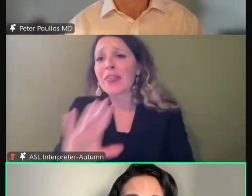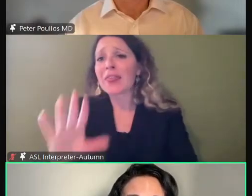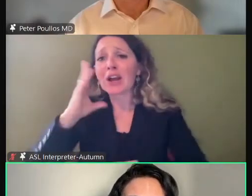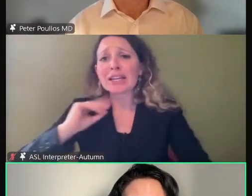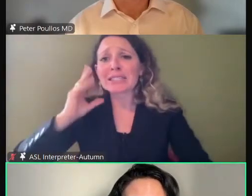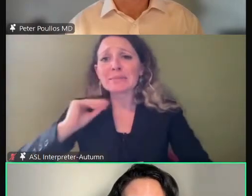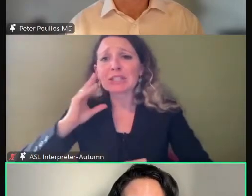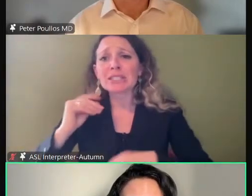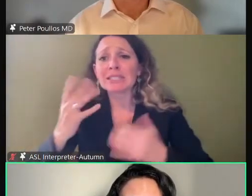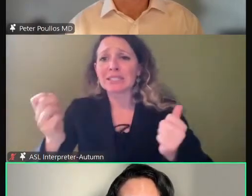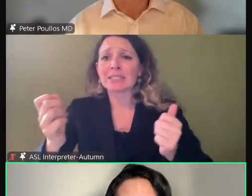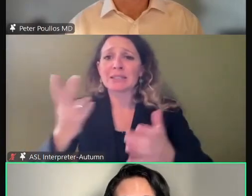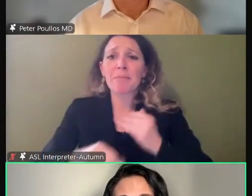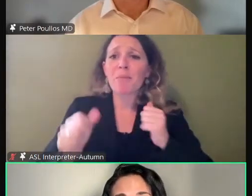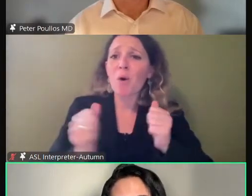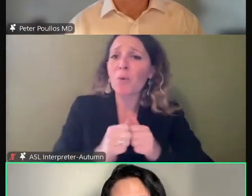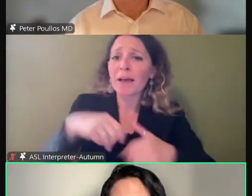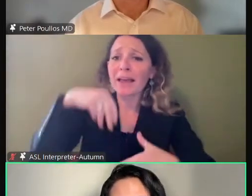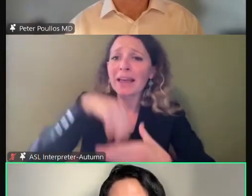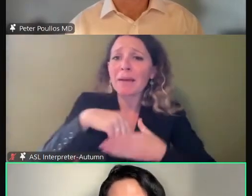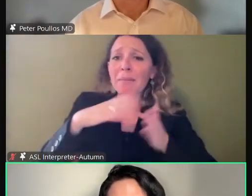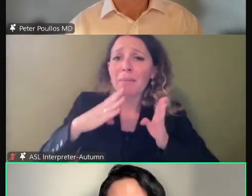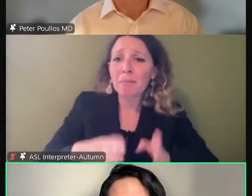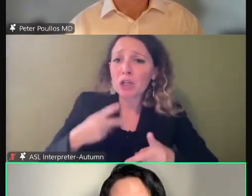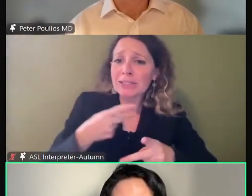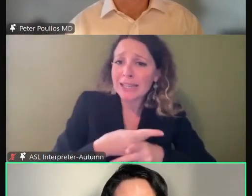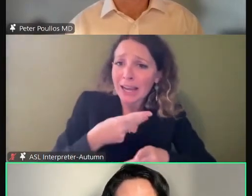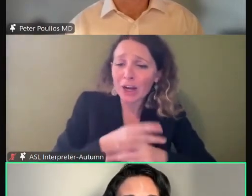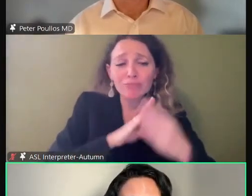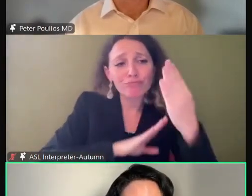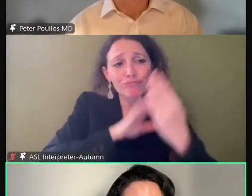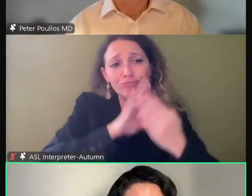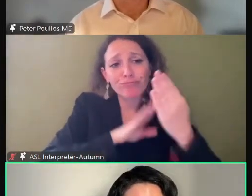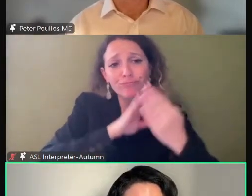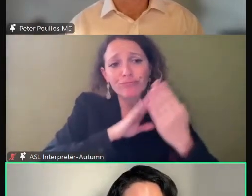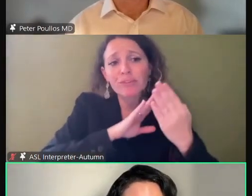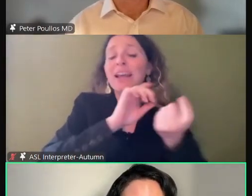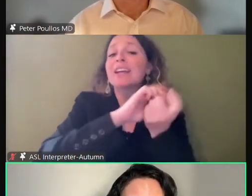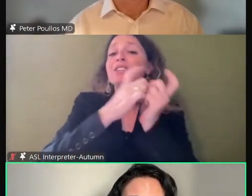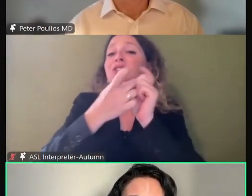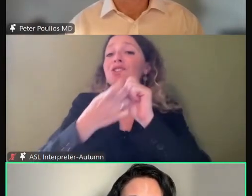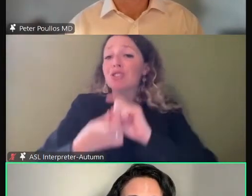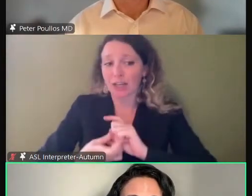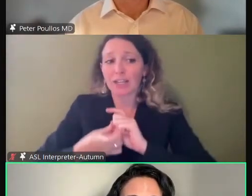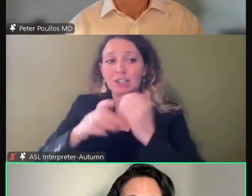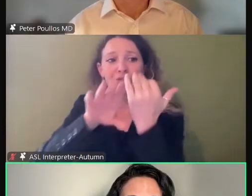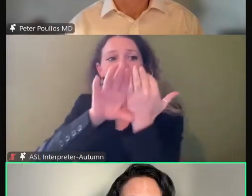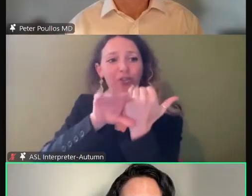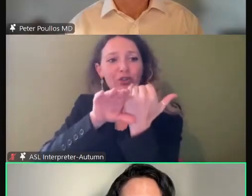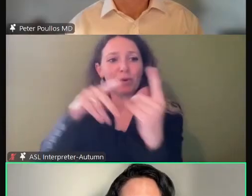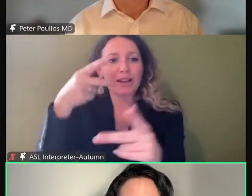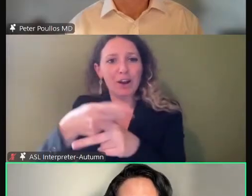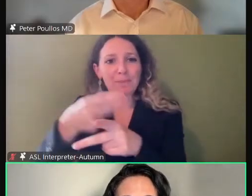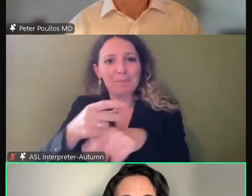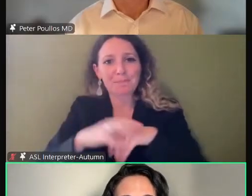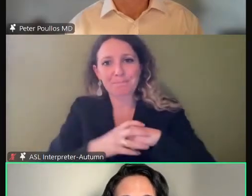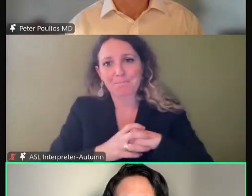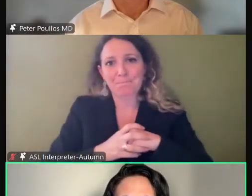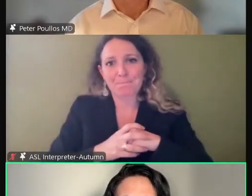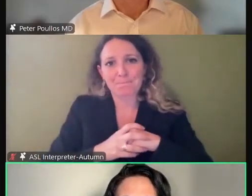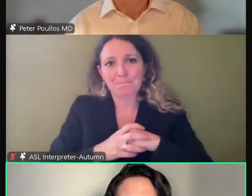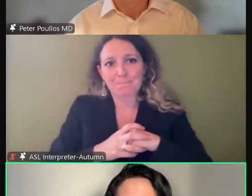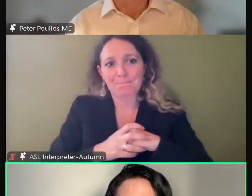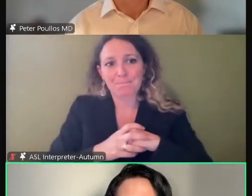both with in-person care and contrasting that with virtual care. So we interviewed 32 persons